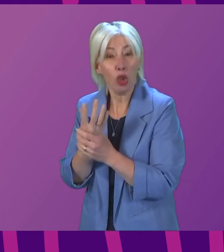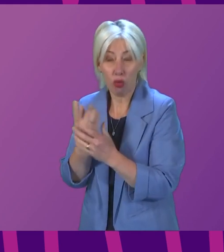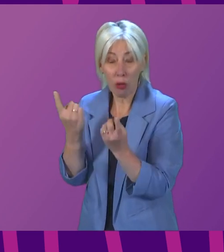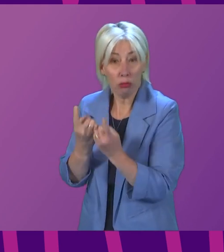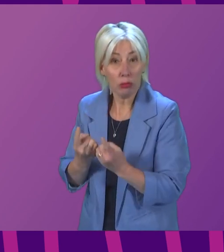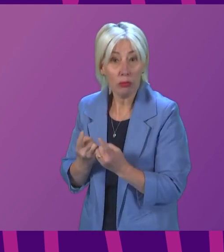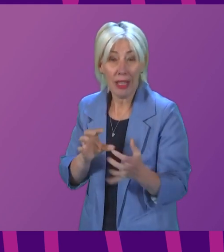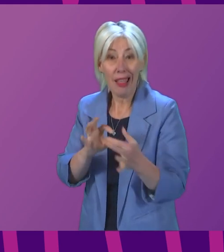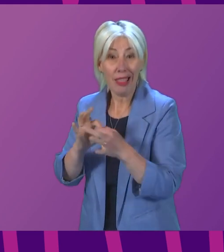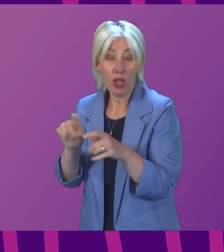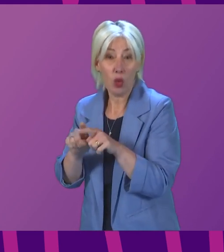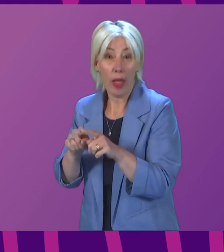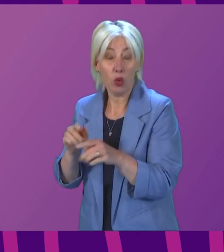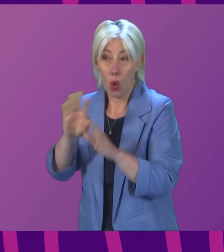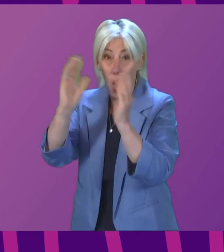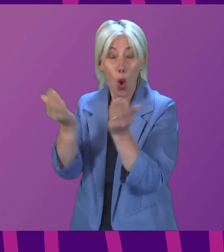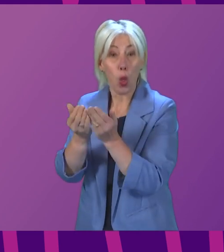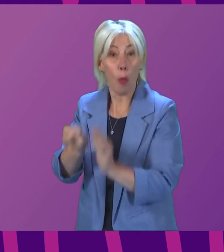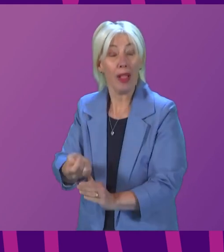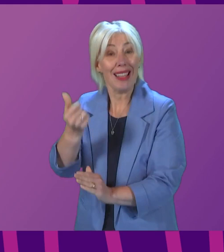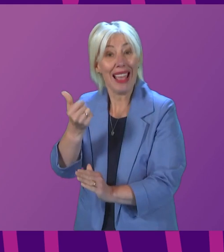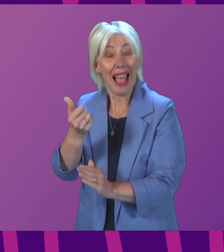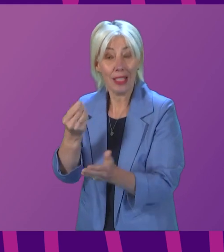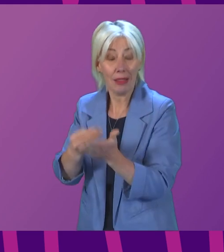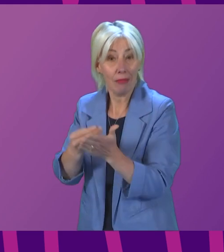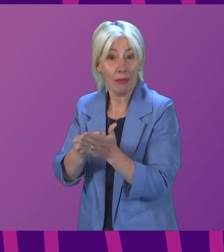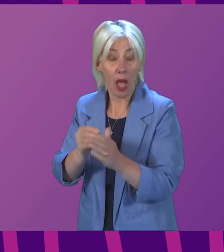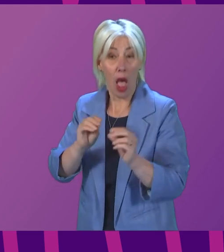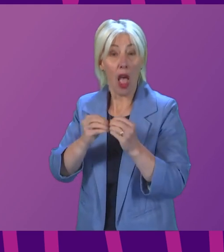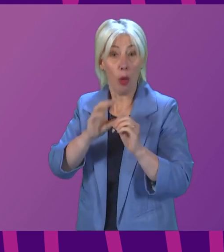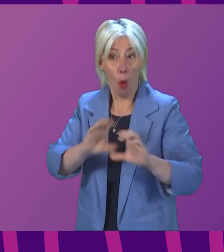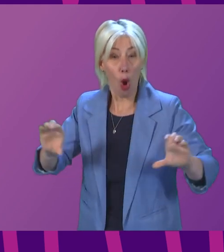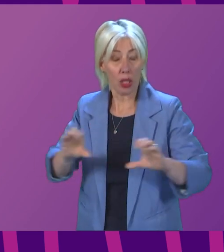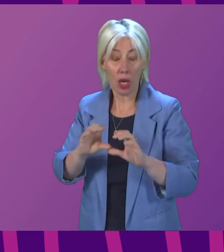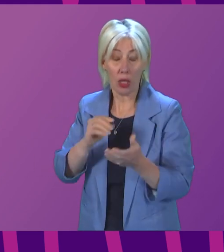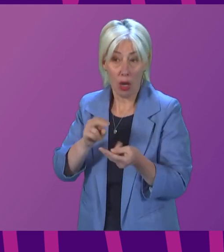global gas prices, is having an impact on agricultural commodities. Borders farmers are facing rising costs for inputs, including manufactured fertiliser.